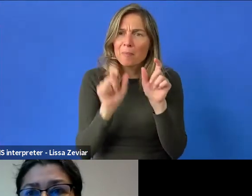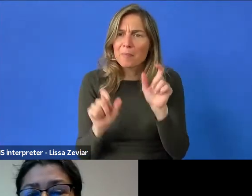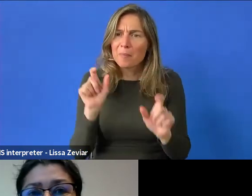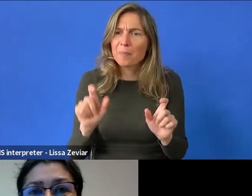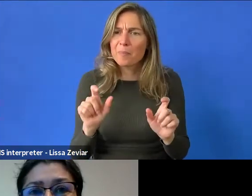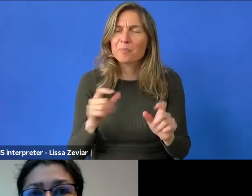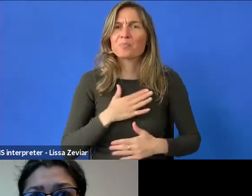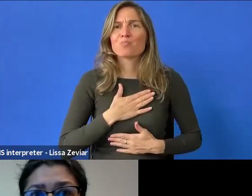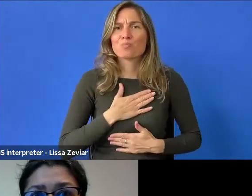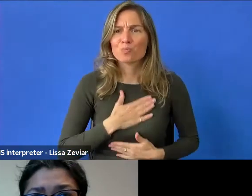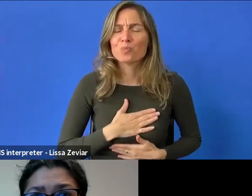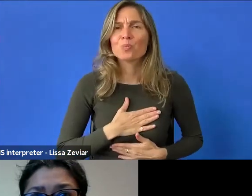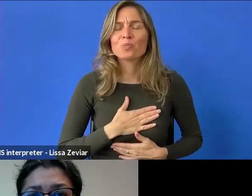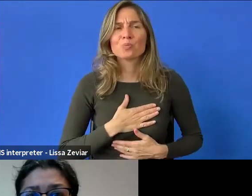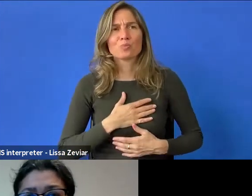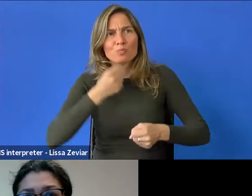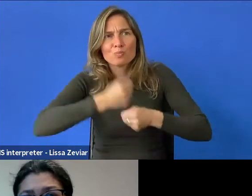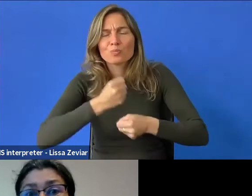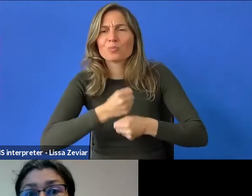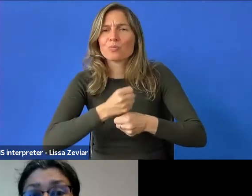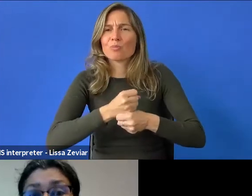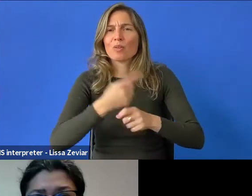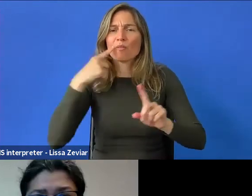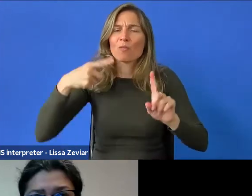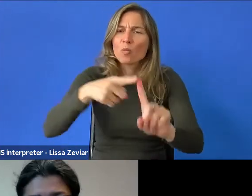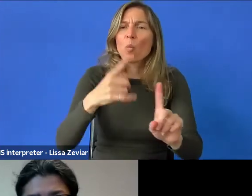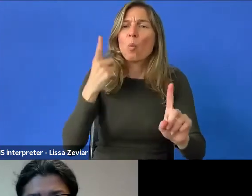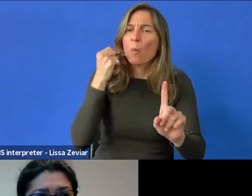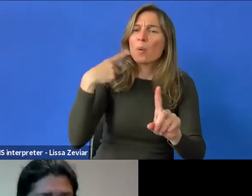for the rights of woman and girls with disabilities.